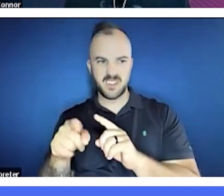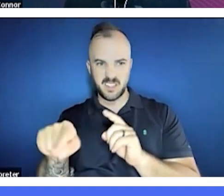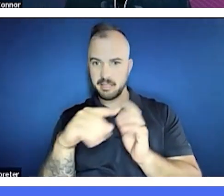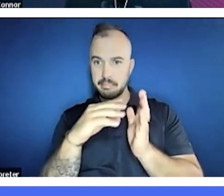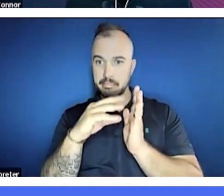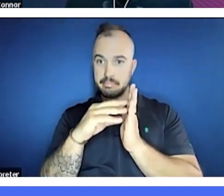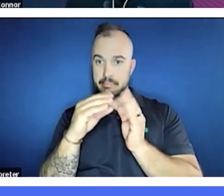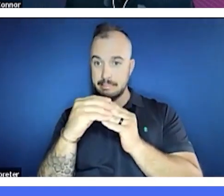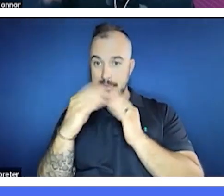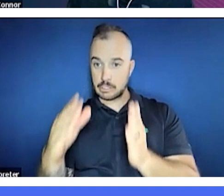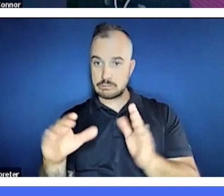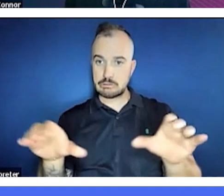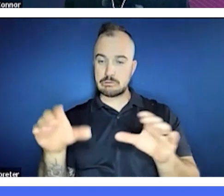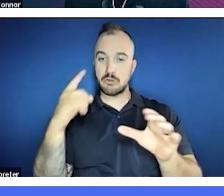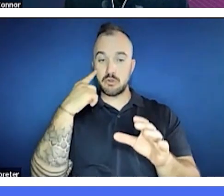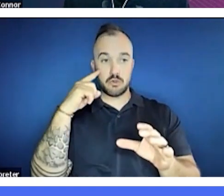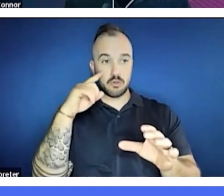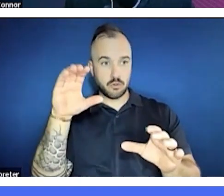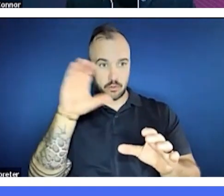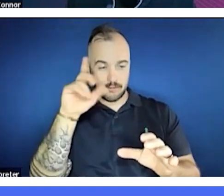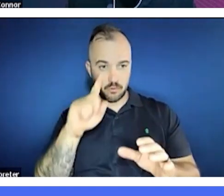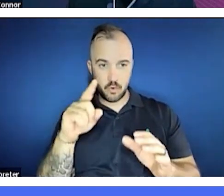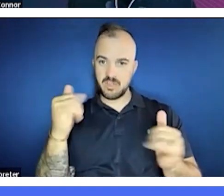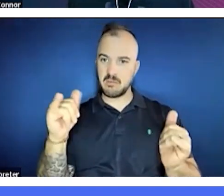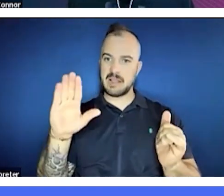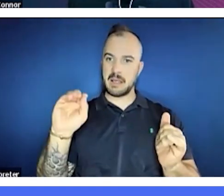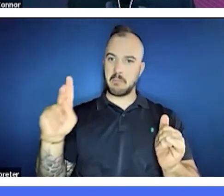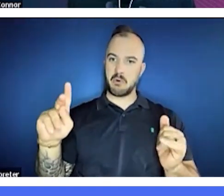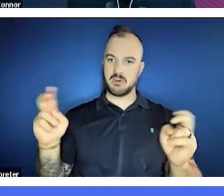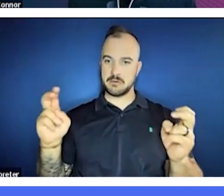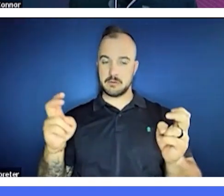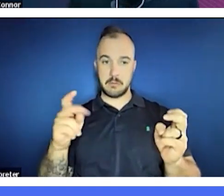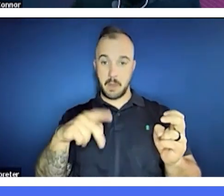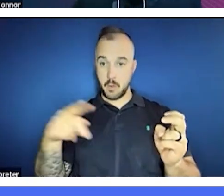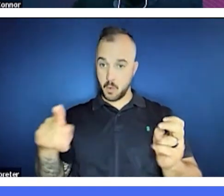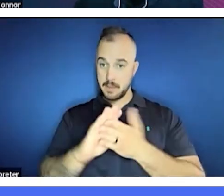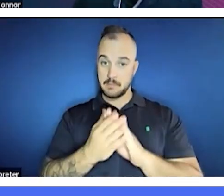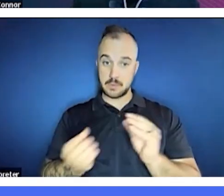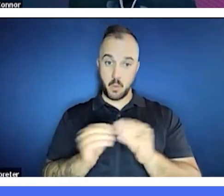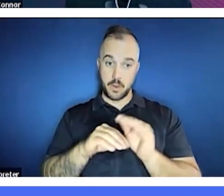They're looking for that playbook. Here's your playbook. So that as you're making that PowerPoint more accessible, we pull out that document